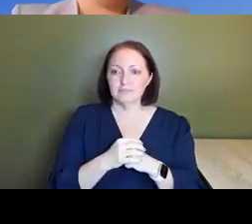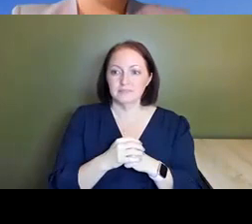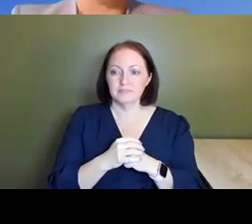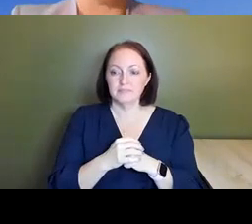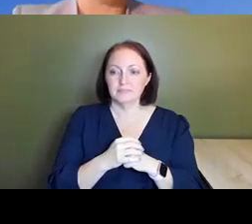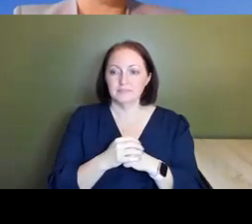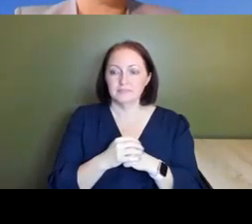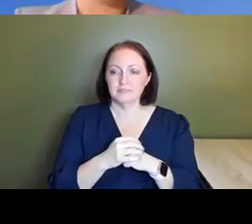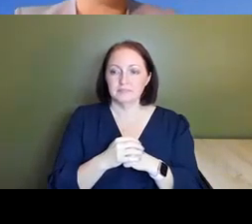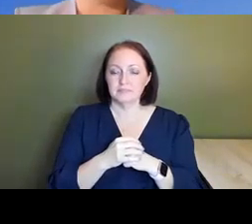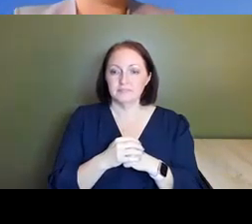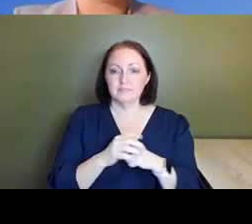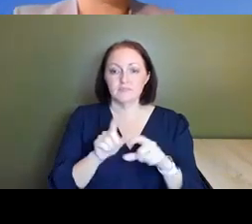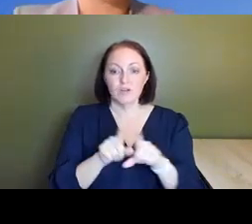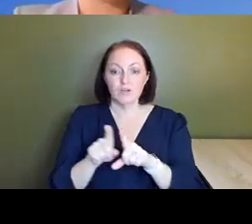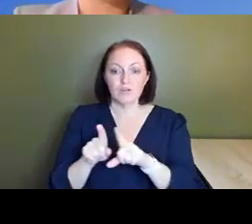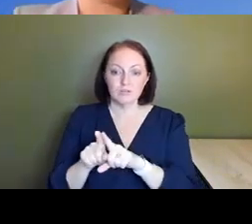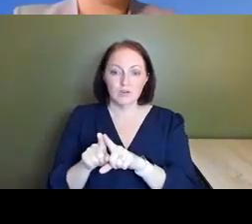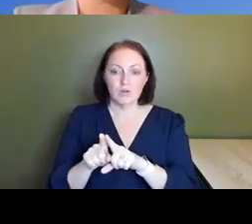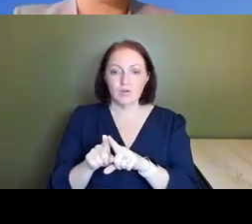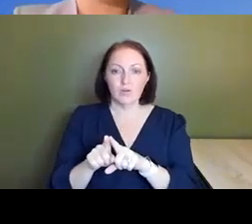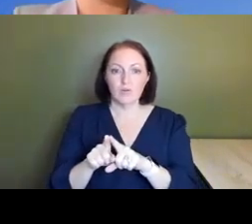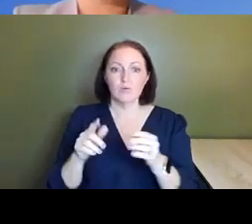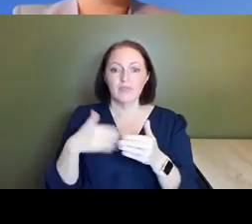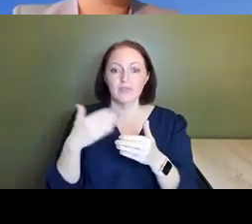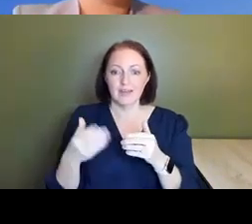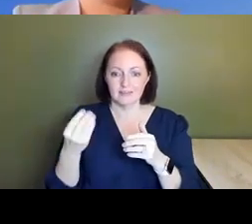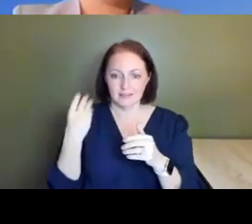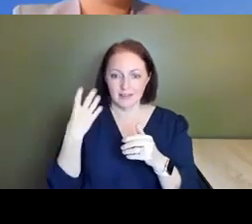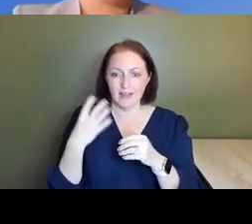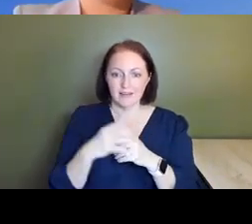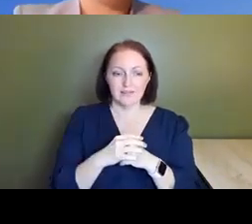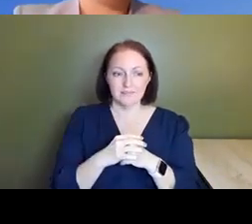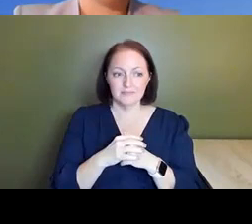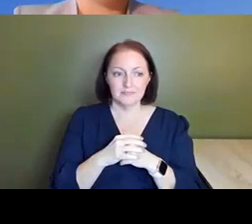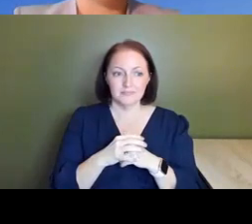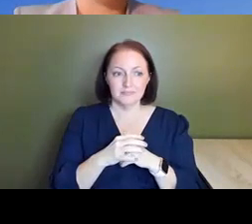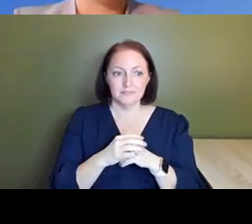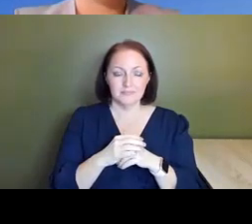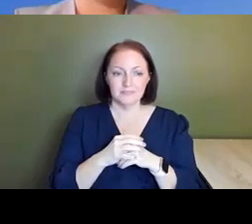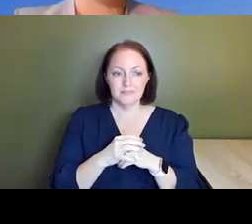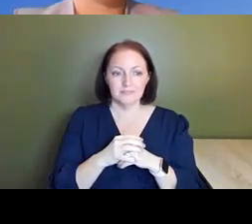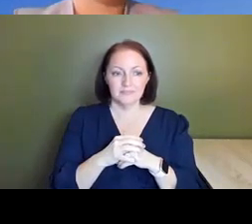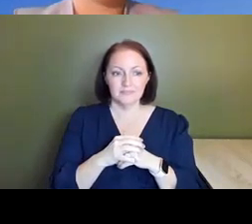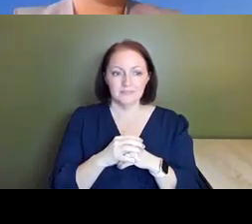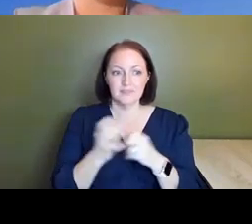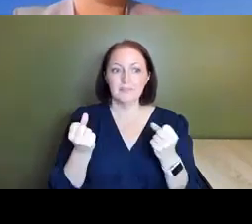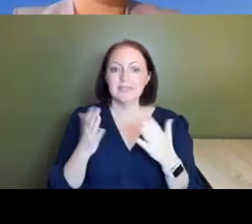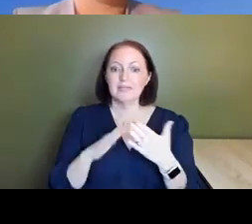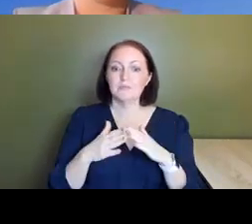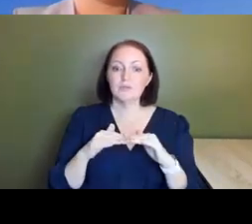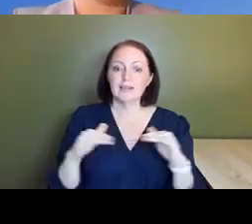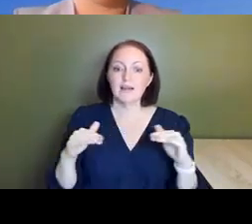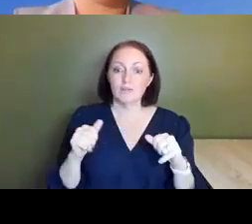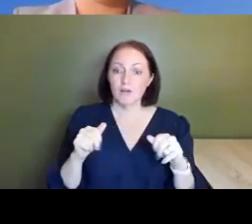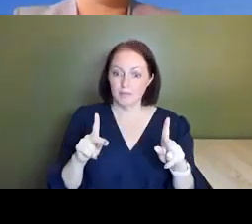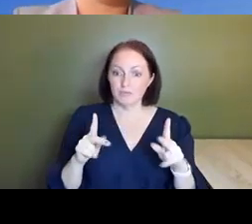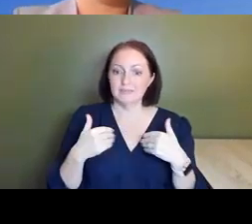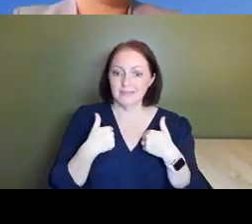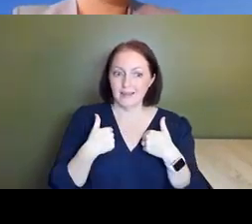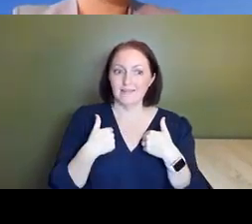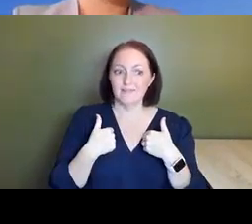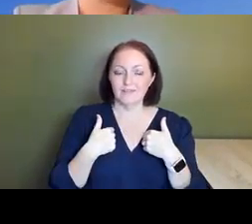also as we go into our next slide. Many community-level opportunities for community engagement with